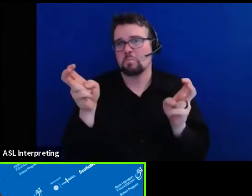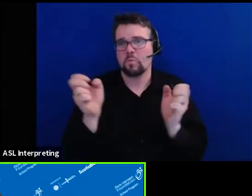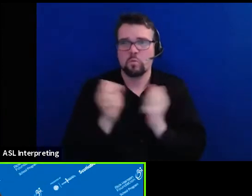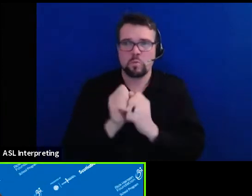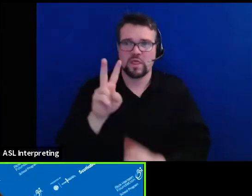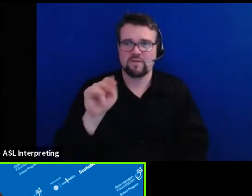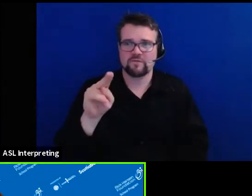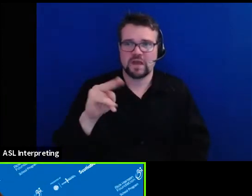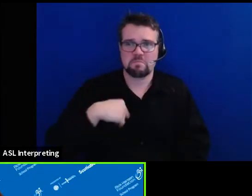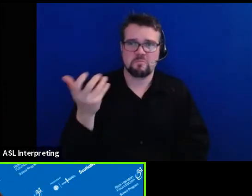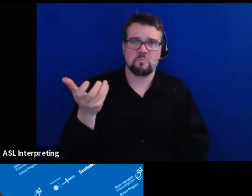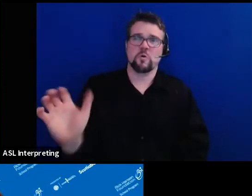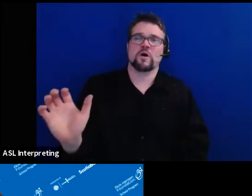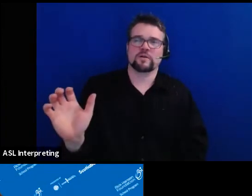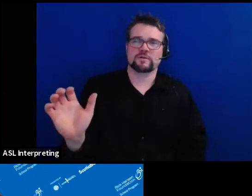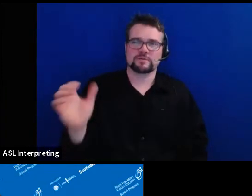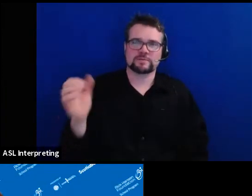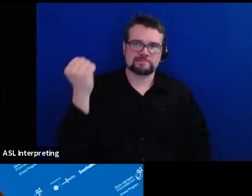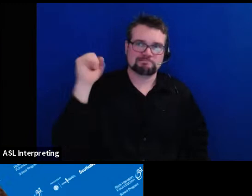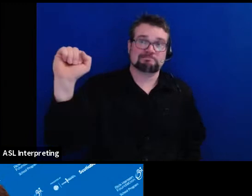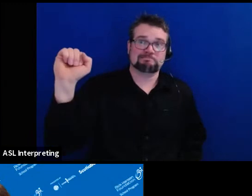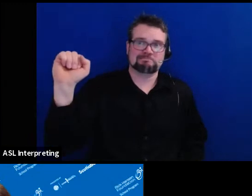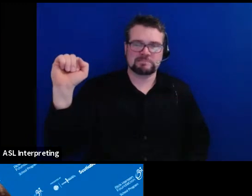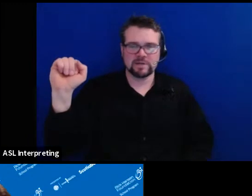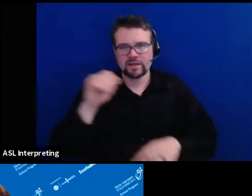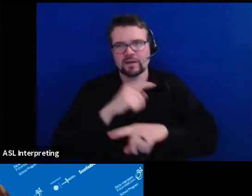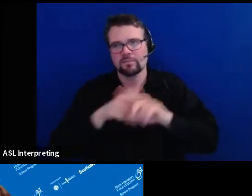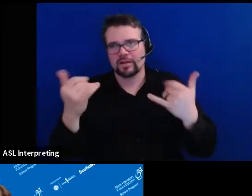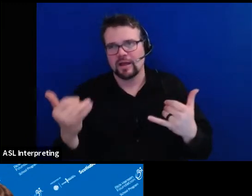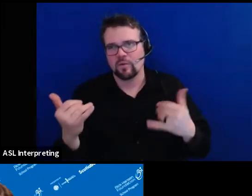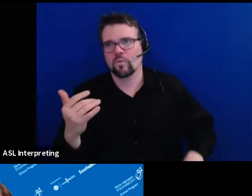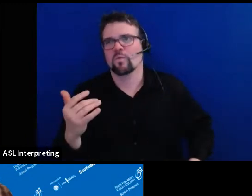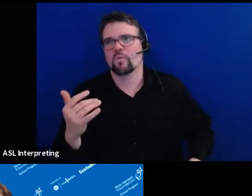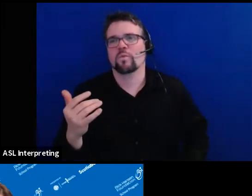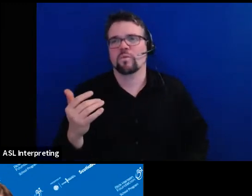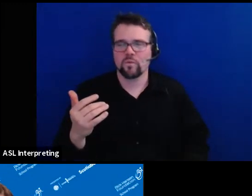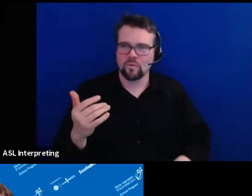BUT NOW IT'S SAVING ME A LOT OF TIME TO HAVE A VAN WITH A LIFT.